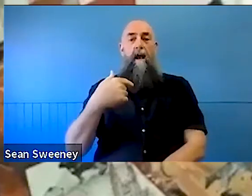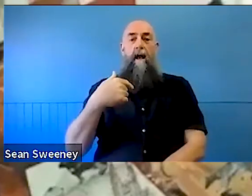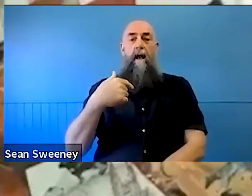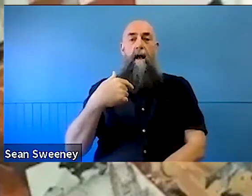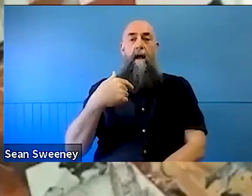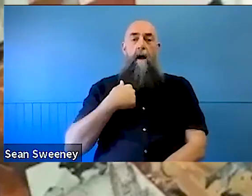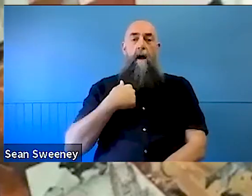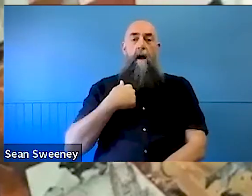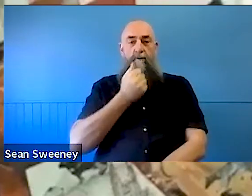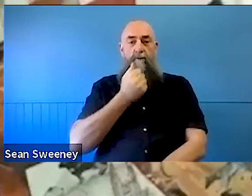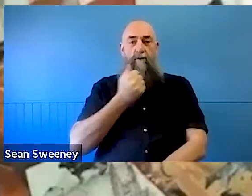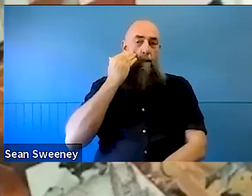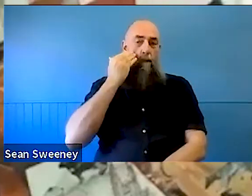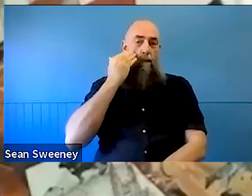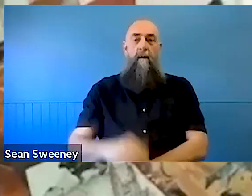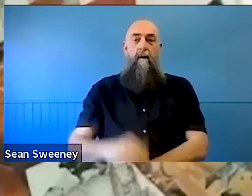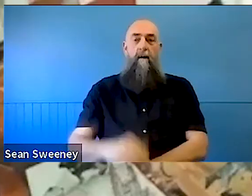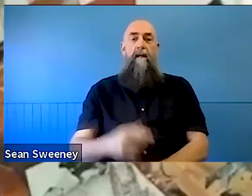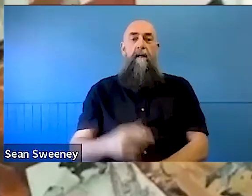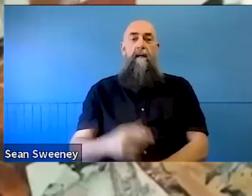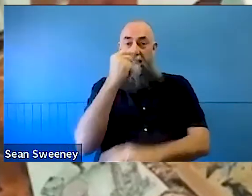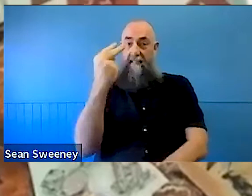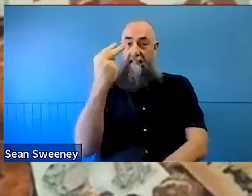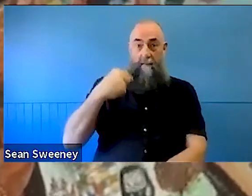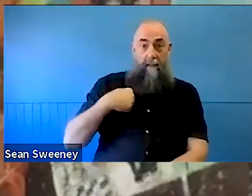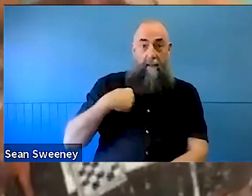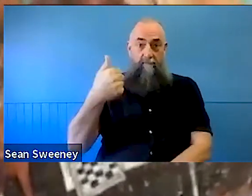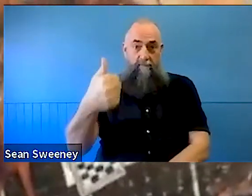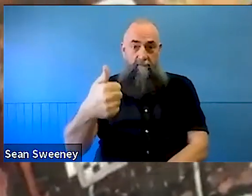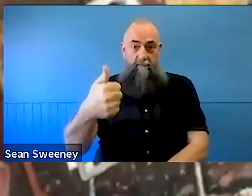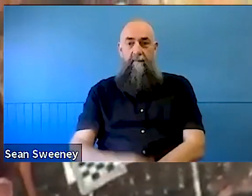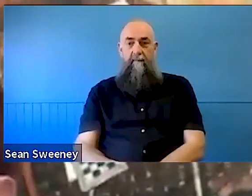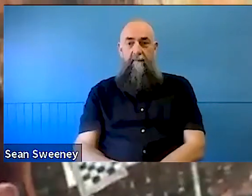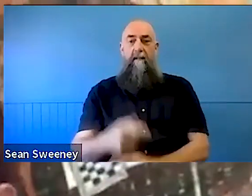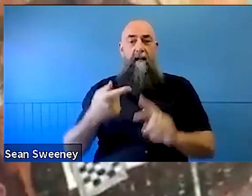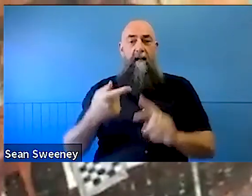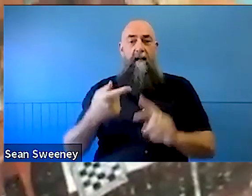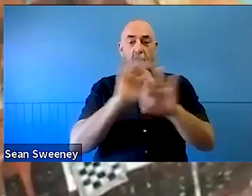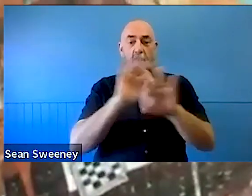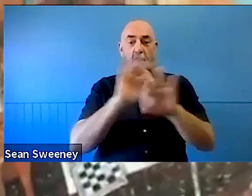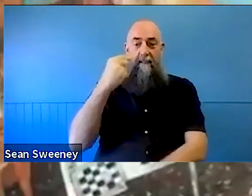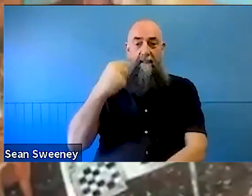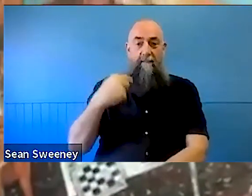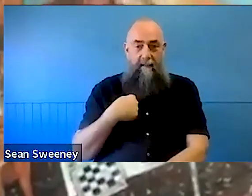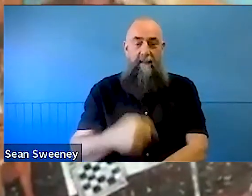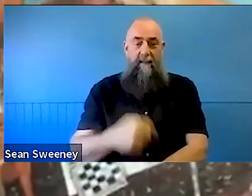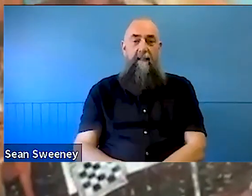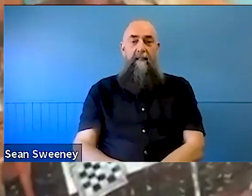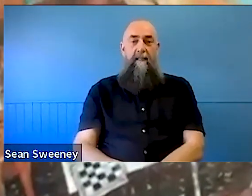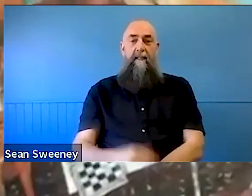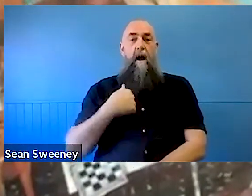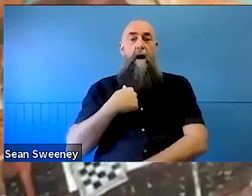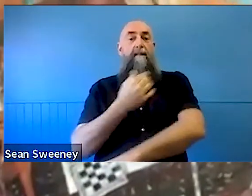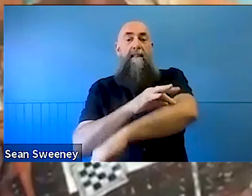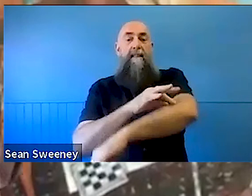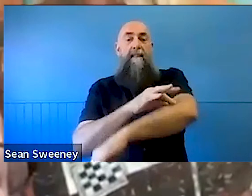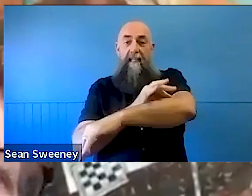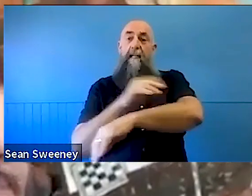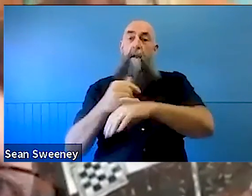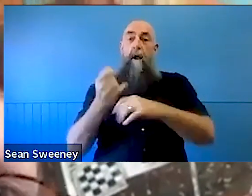If you're not looking at me, I am a light-skinned woman, I have short